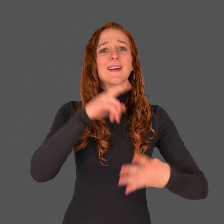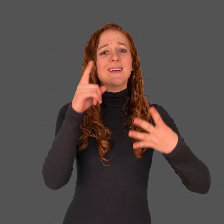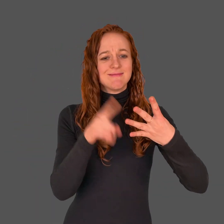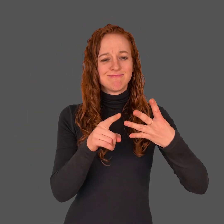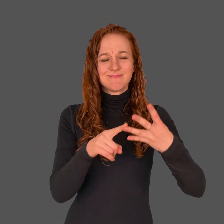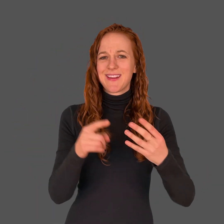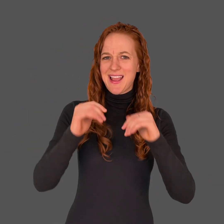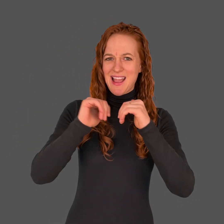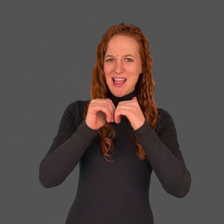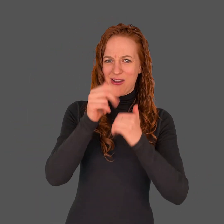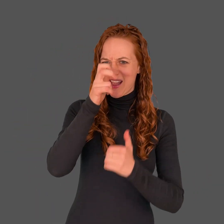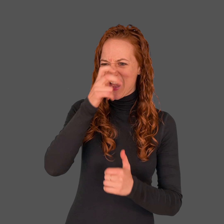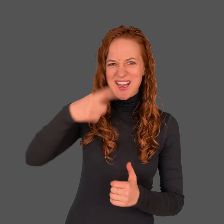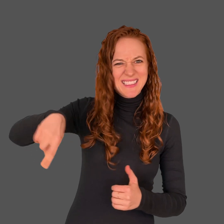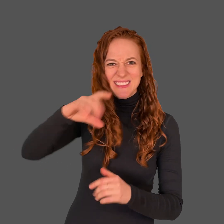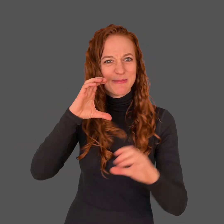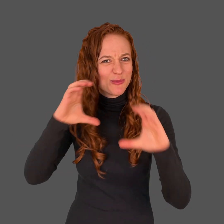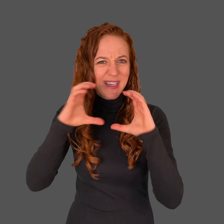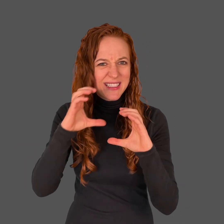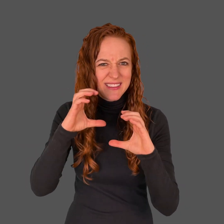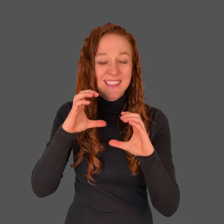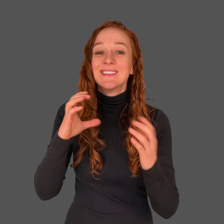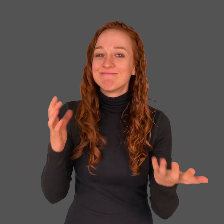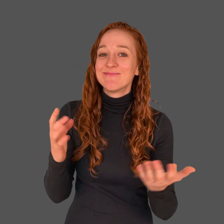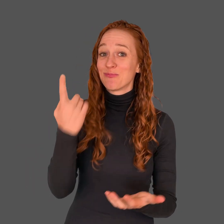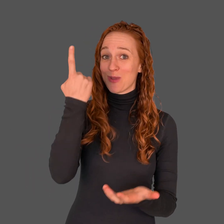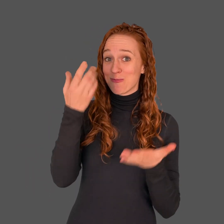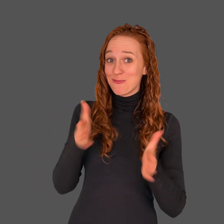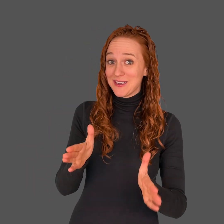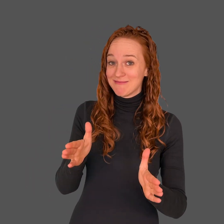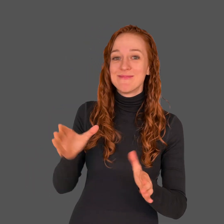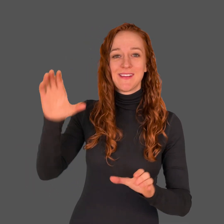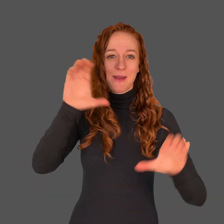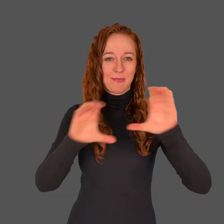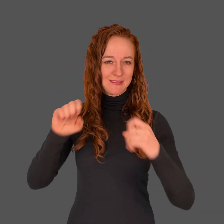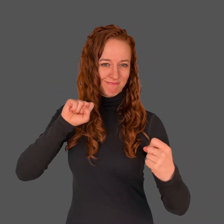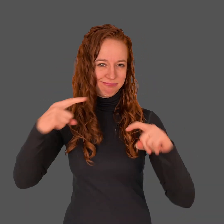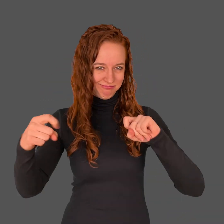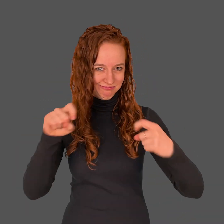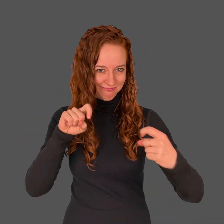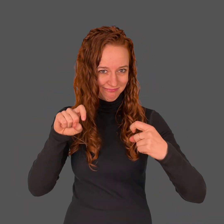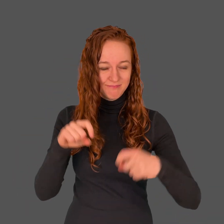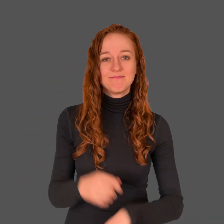3) How do ants communicate? Chemical messaging is one of the ways they can communicate with each other.